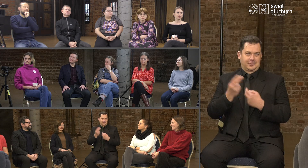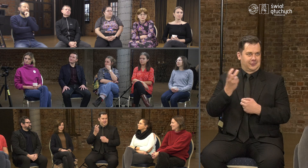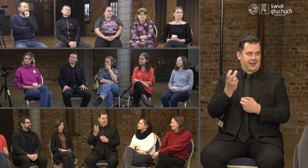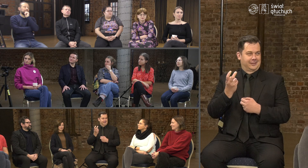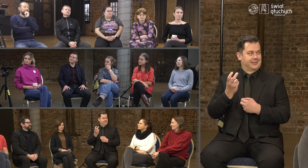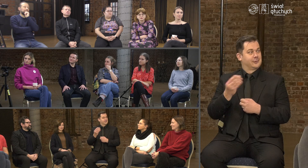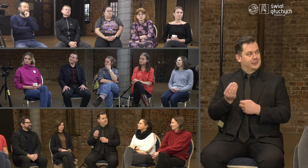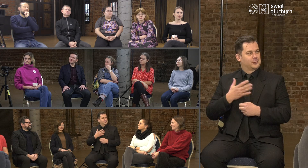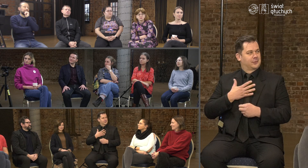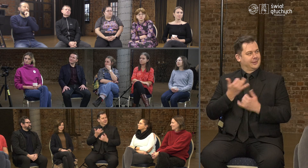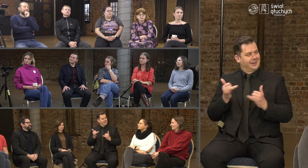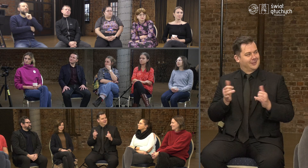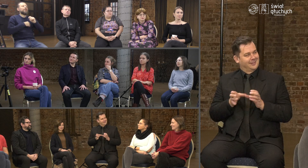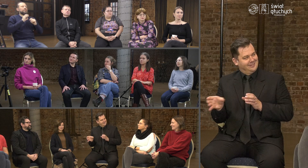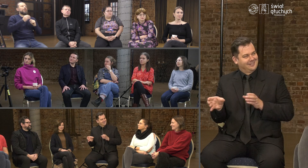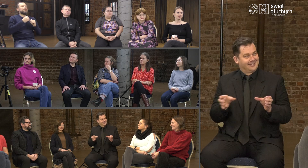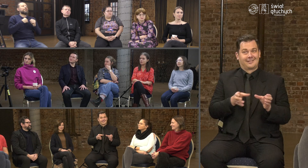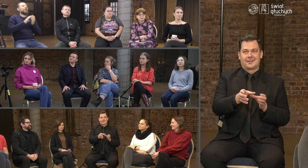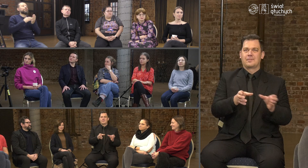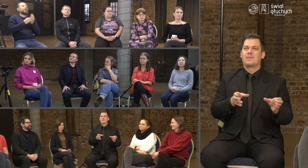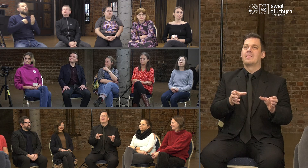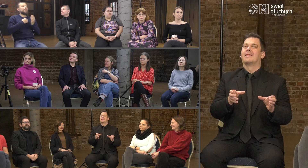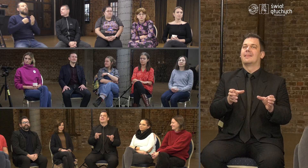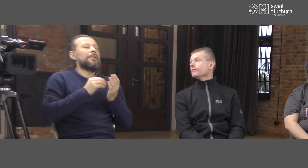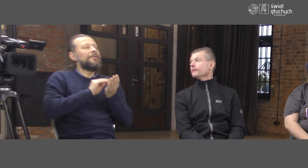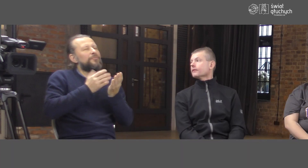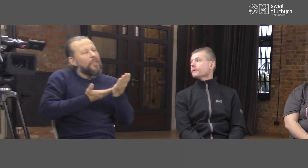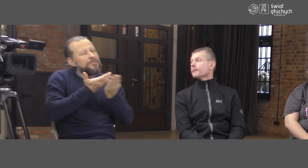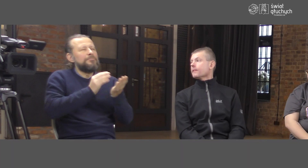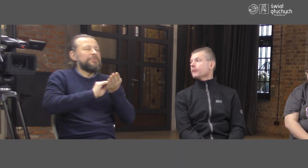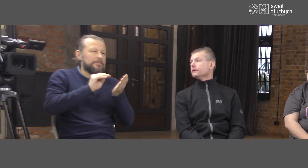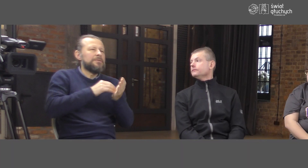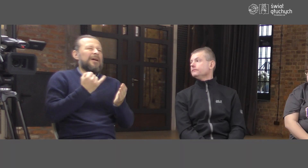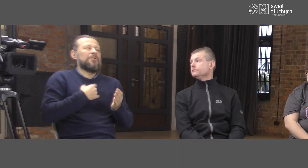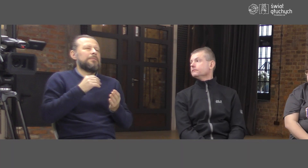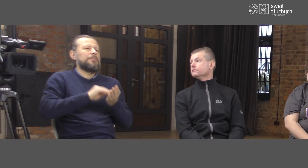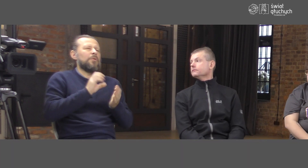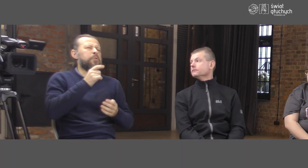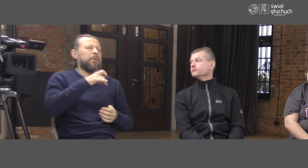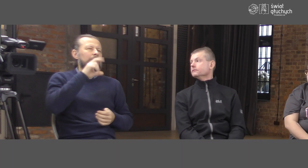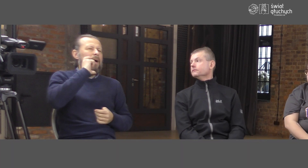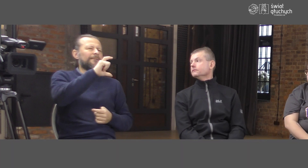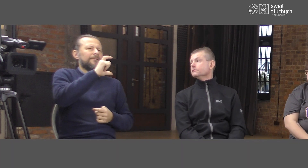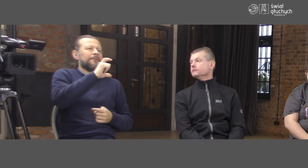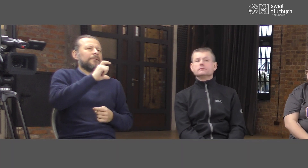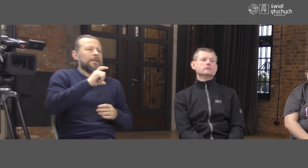so some people still feel that they belong somewhere else. [Eugeniusz] In various applications, I always write "Deaf" with a capital "D."